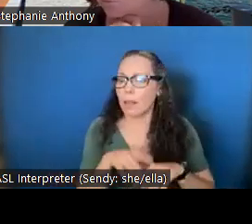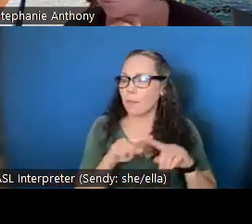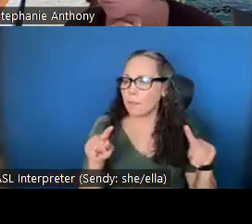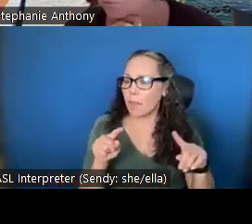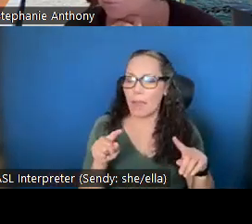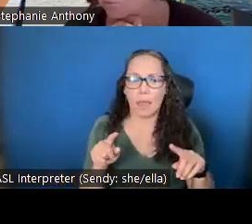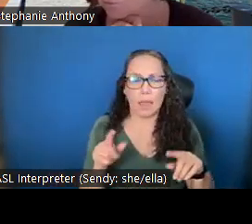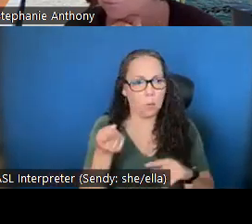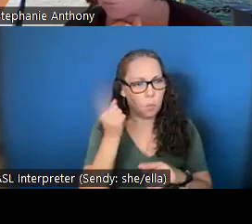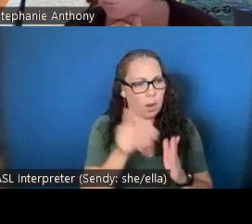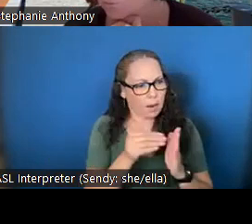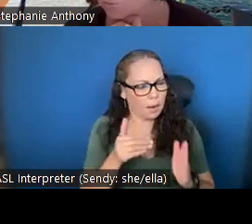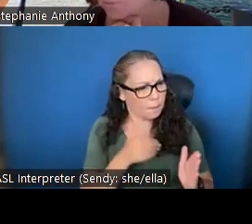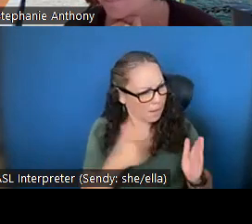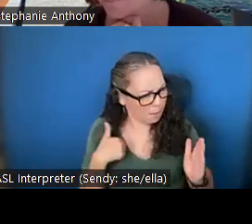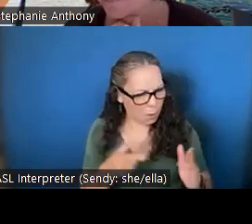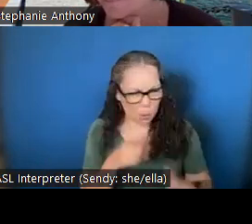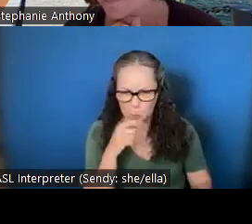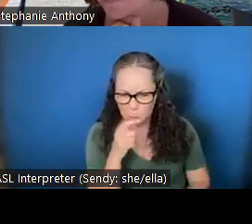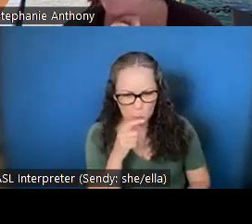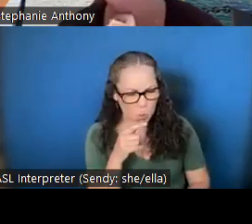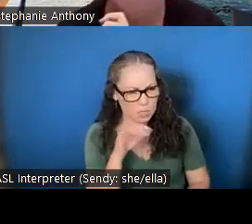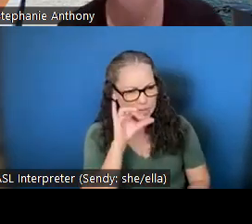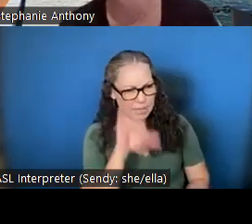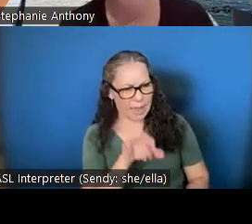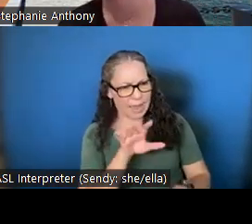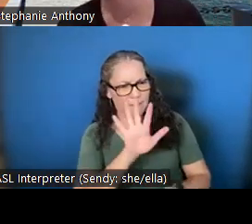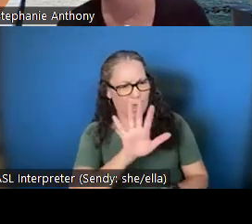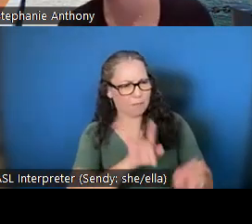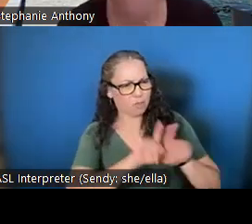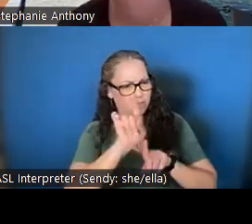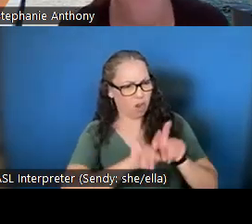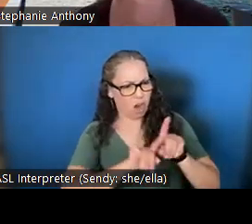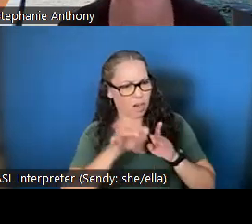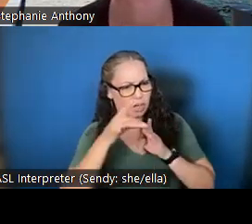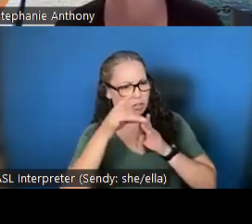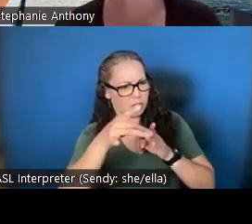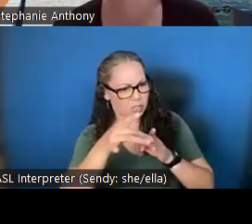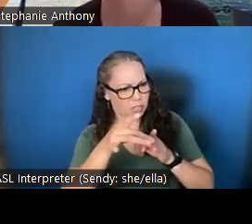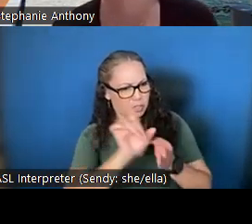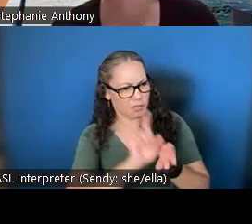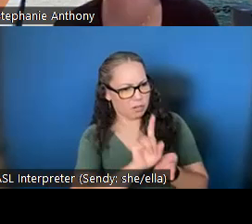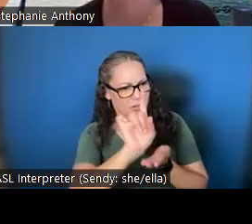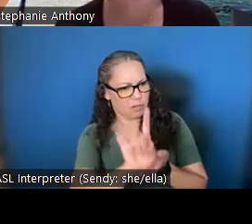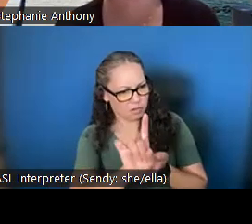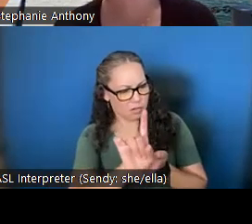kept saying who's the five-star general uh over this whole thing and which sounded to me like a